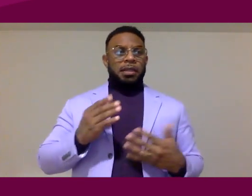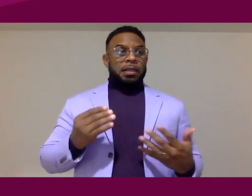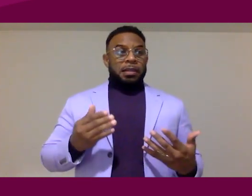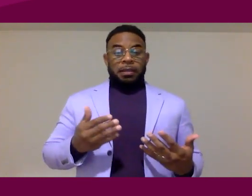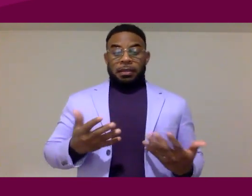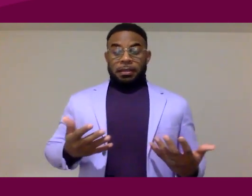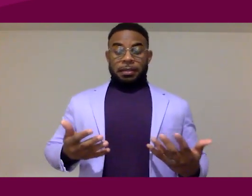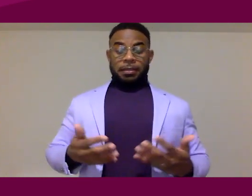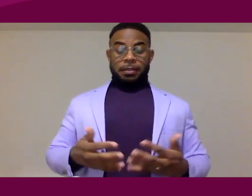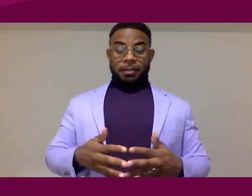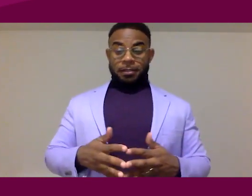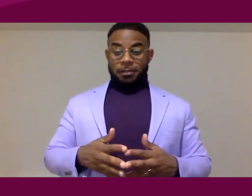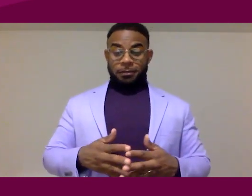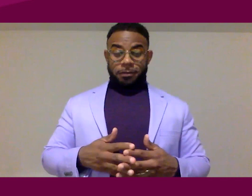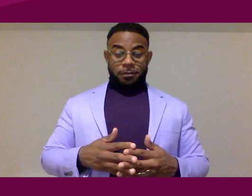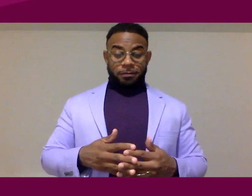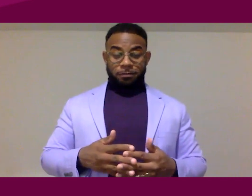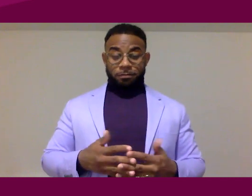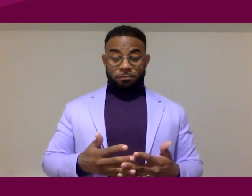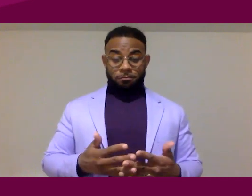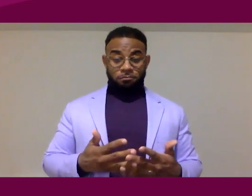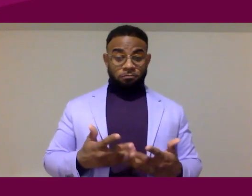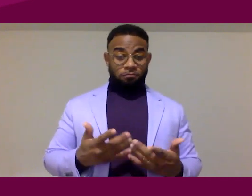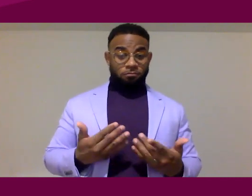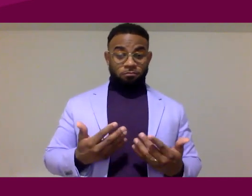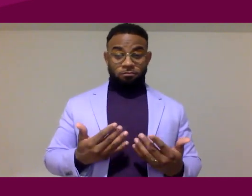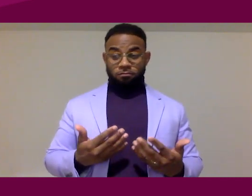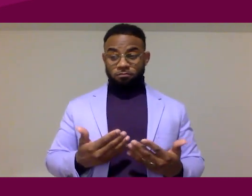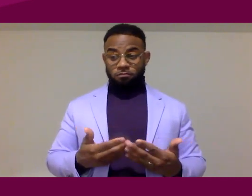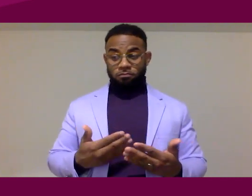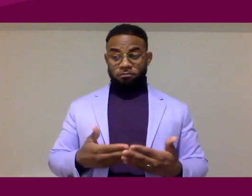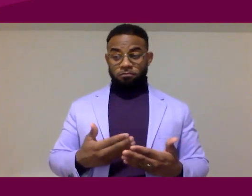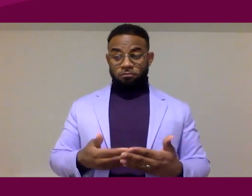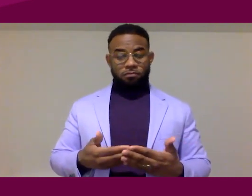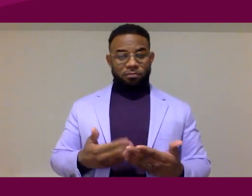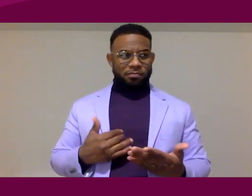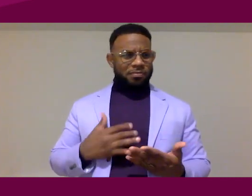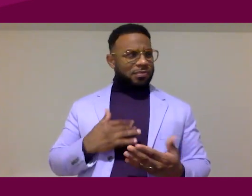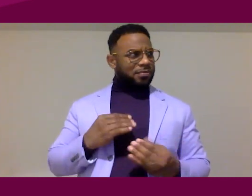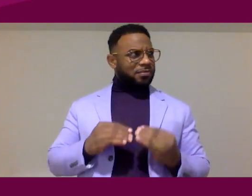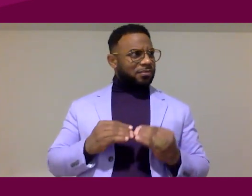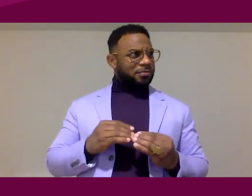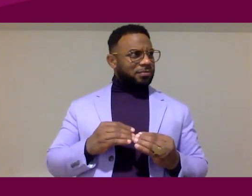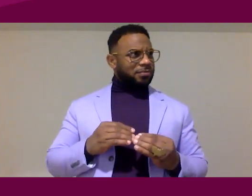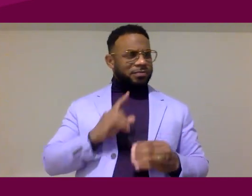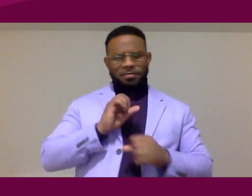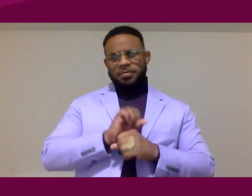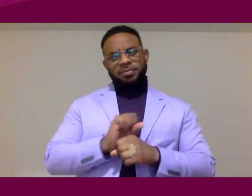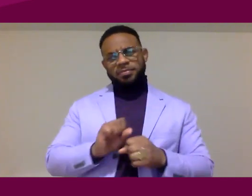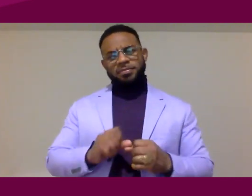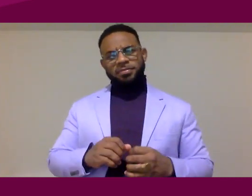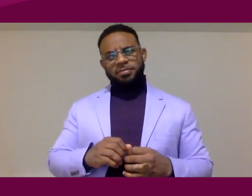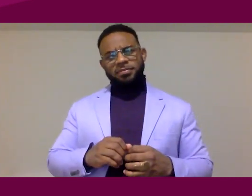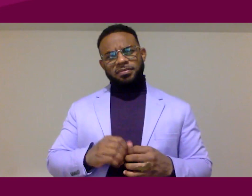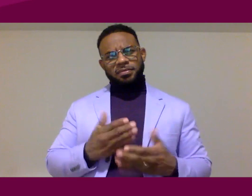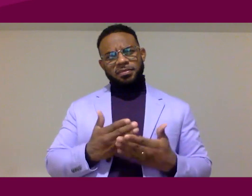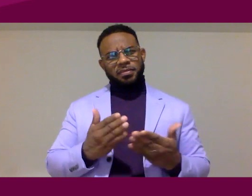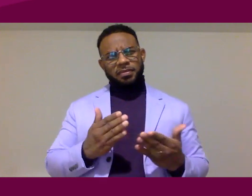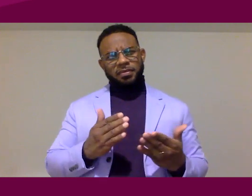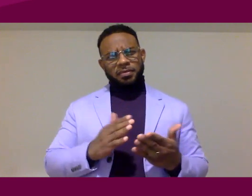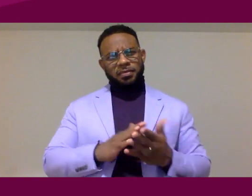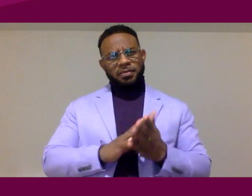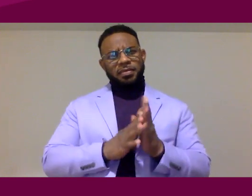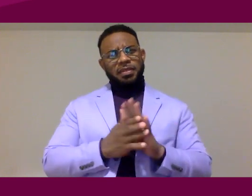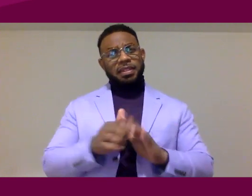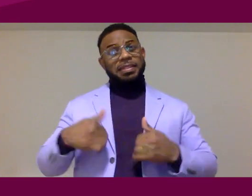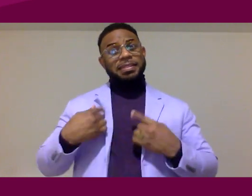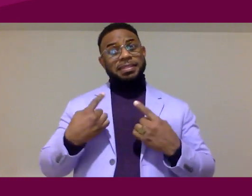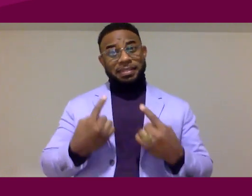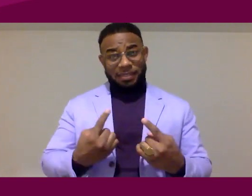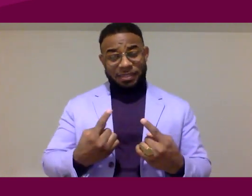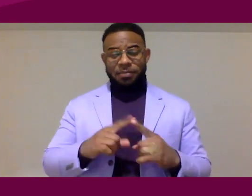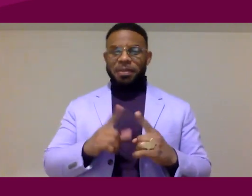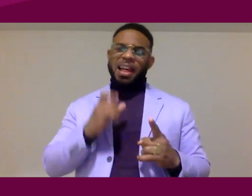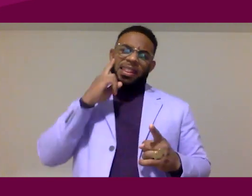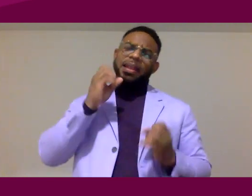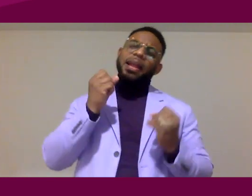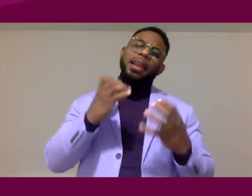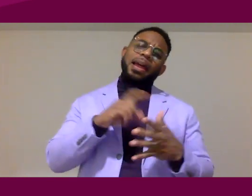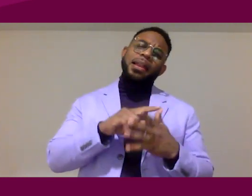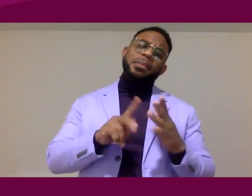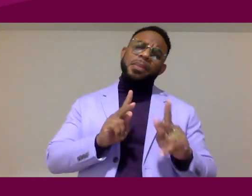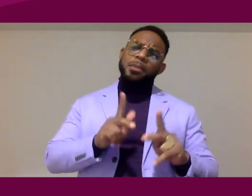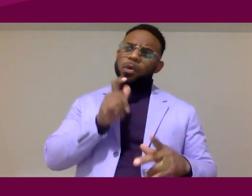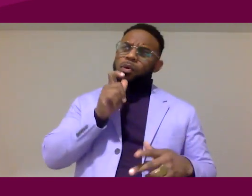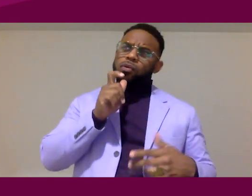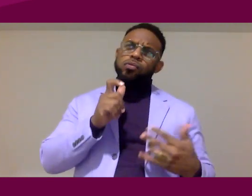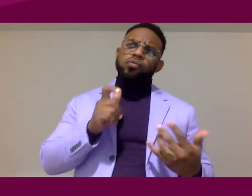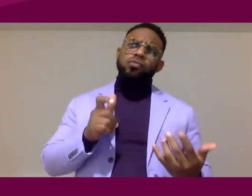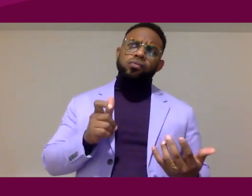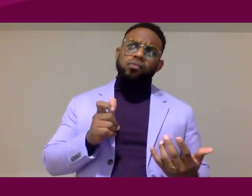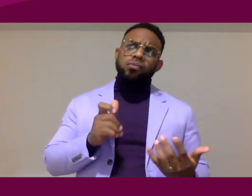And things have definitely evolved a lot since then, but I think a lot of people who became